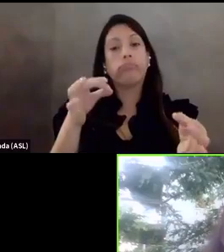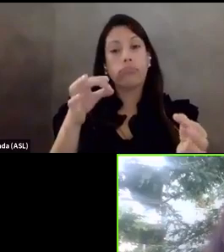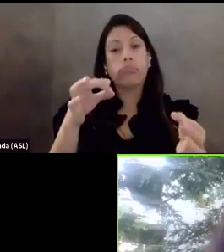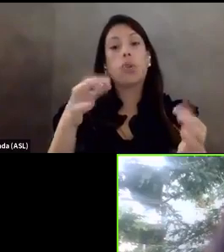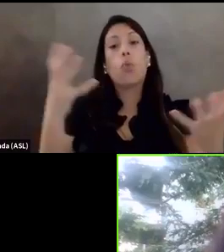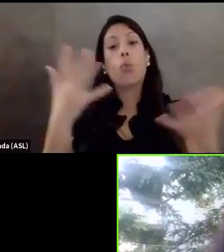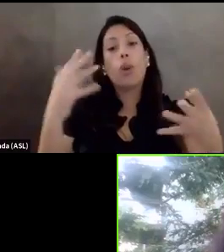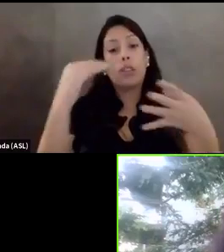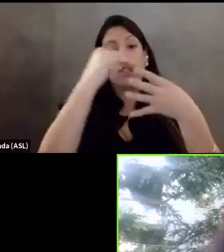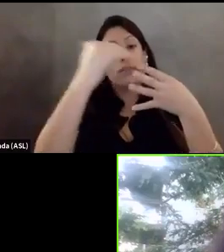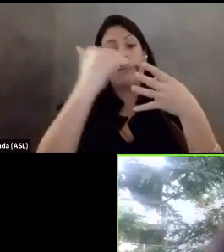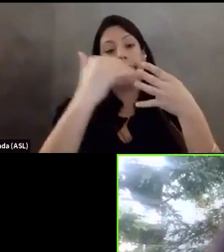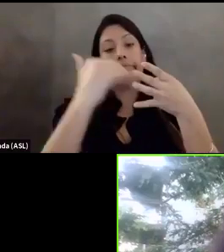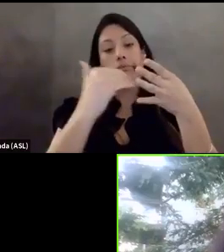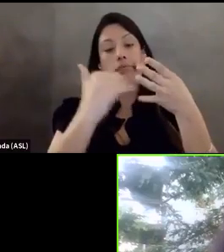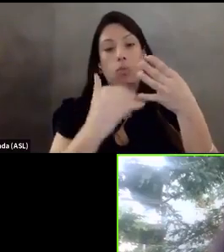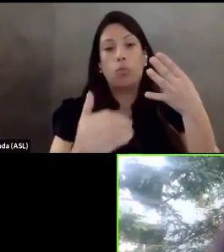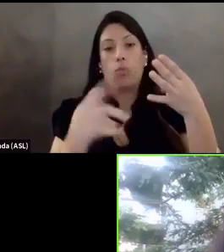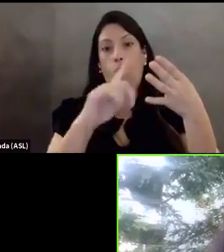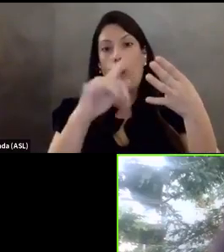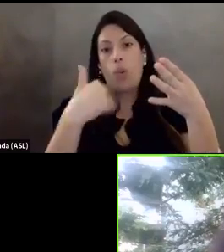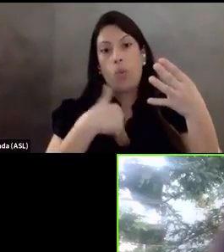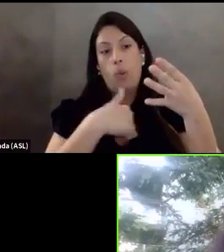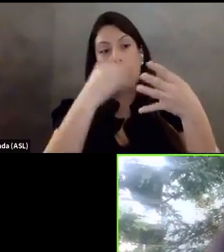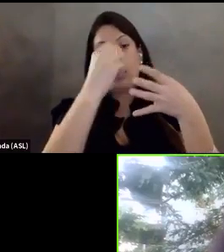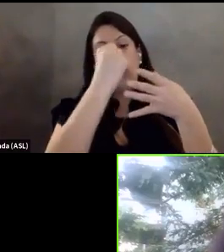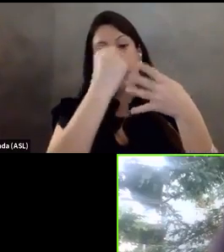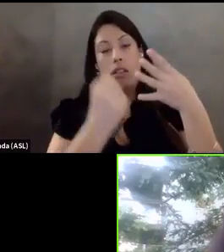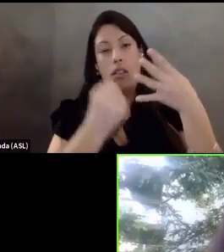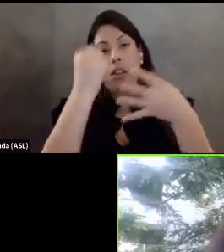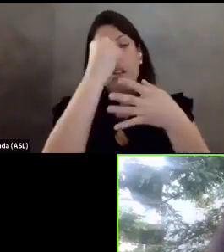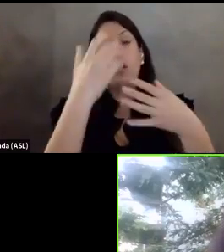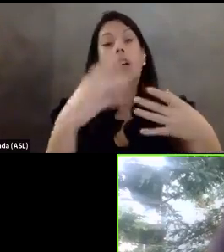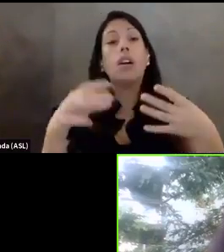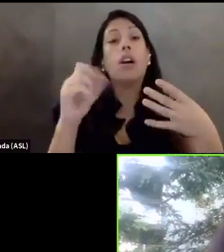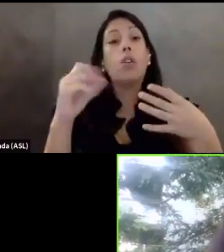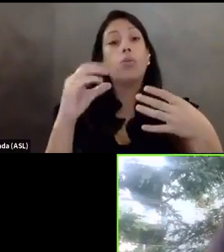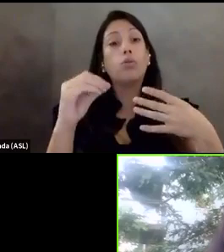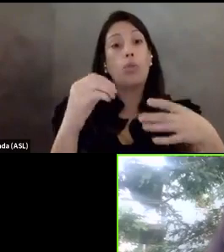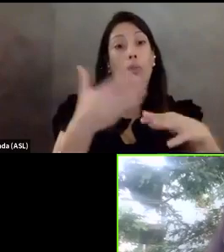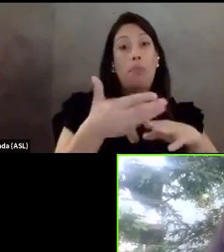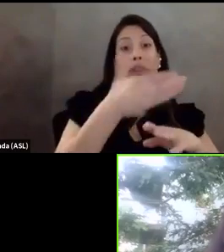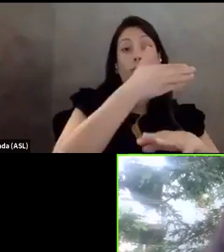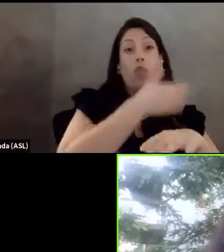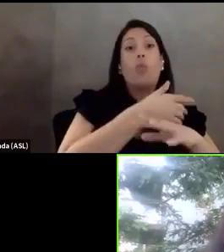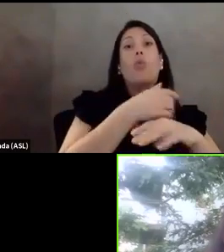and that number of deaths early on, the state was using that as potentially one of